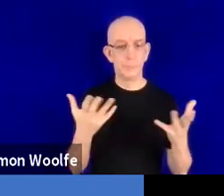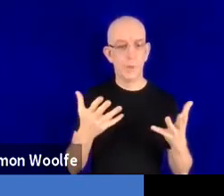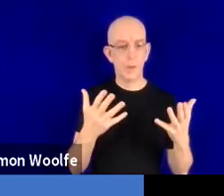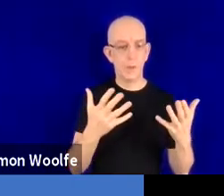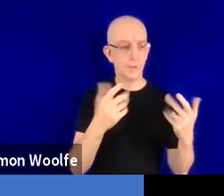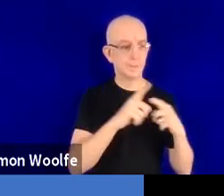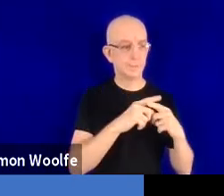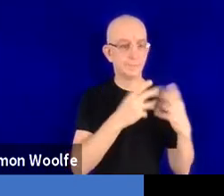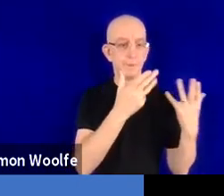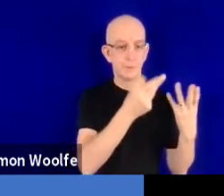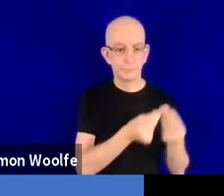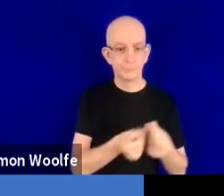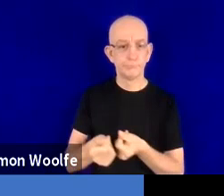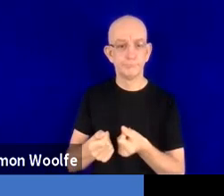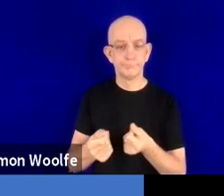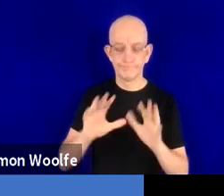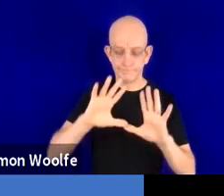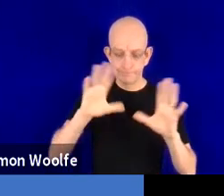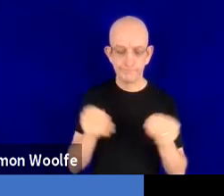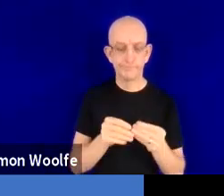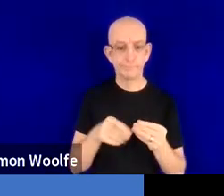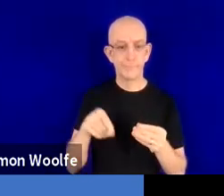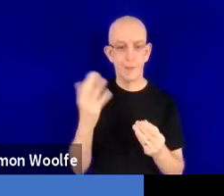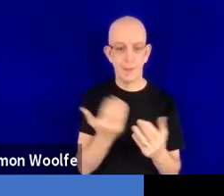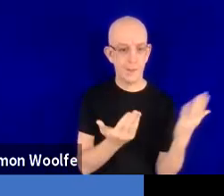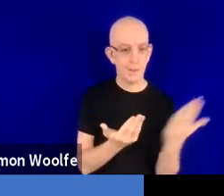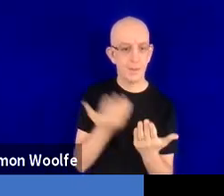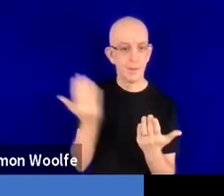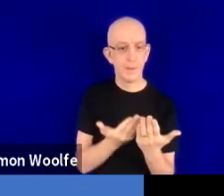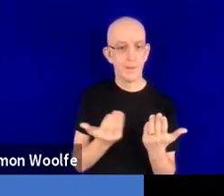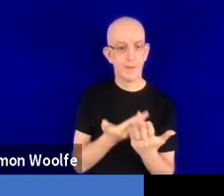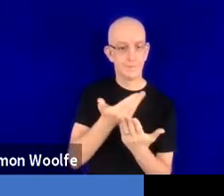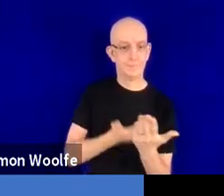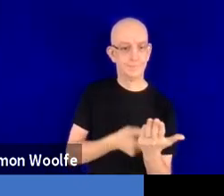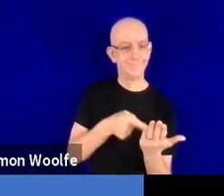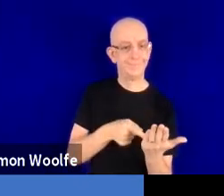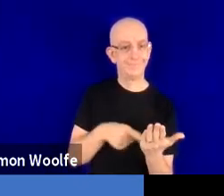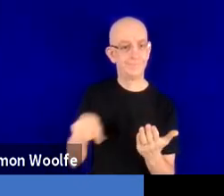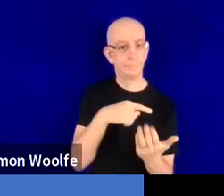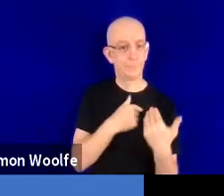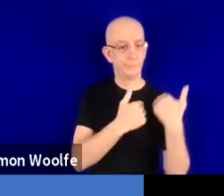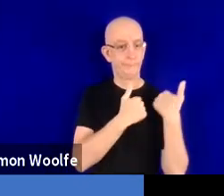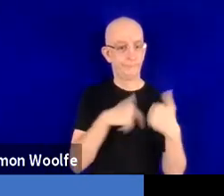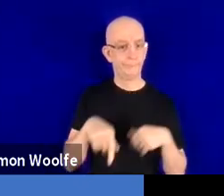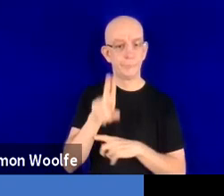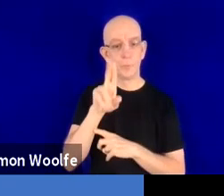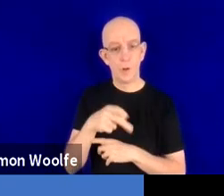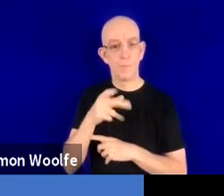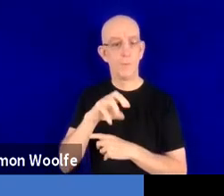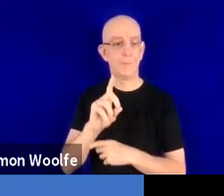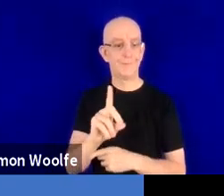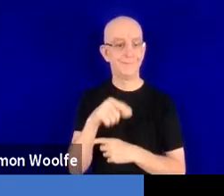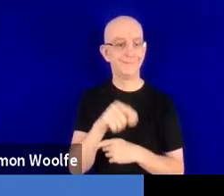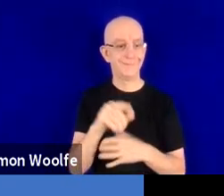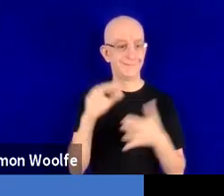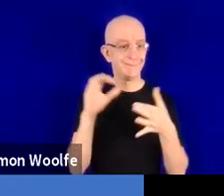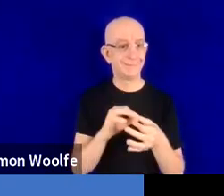inclusive response to recovery and planning for covid 19. And it's also strongly tied to a longer Term project